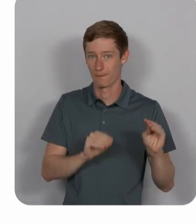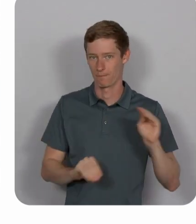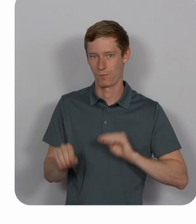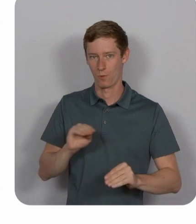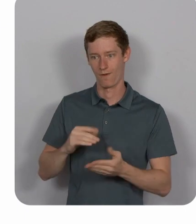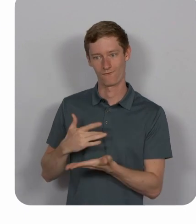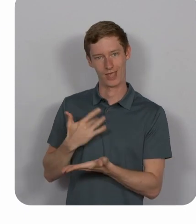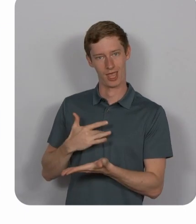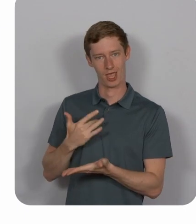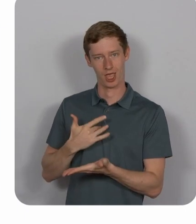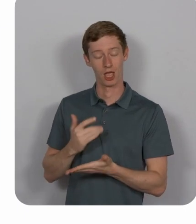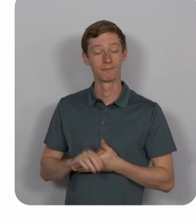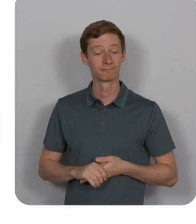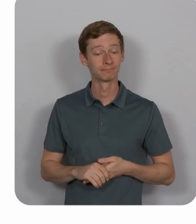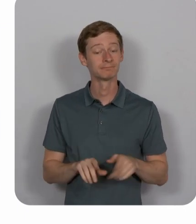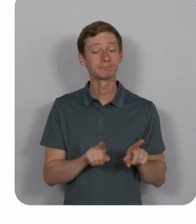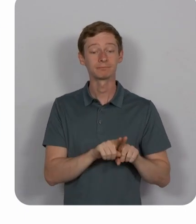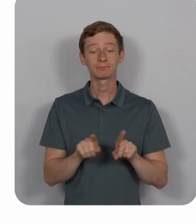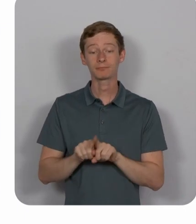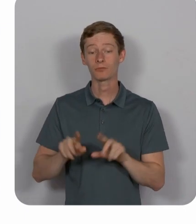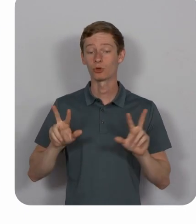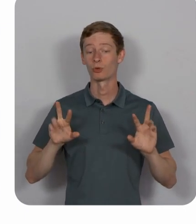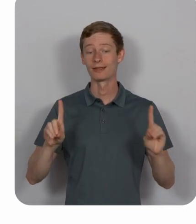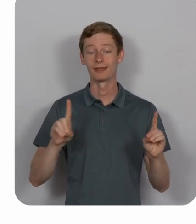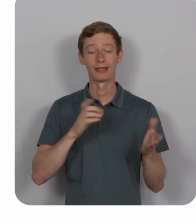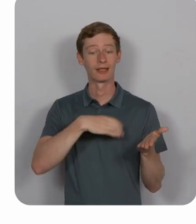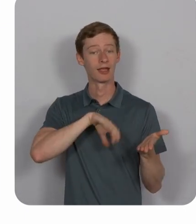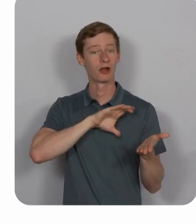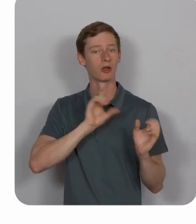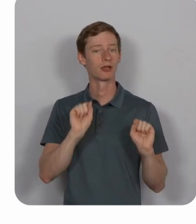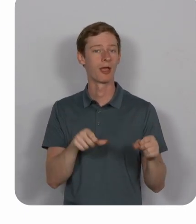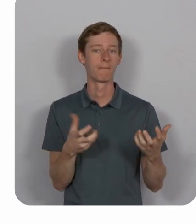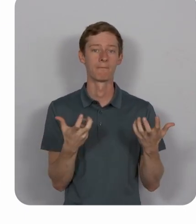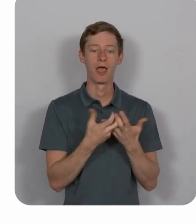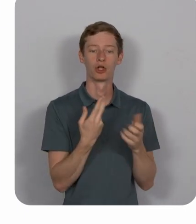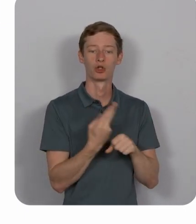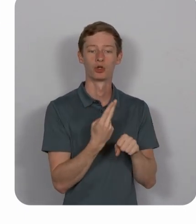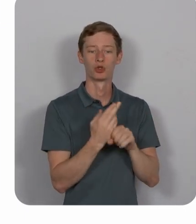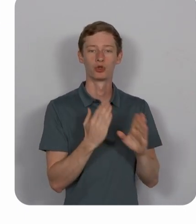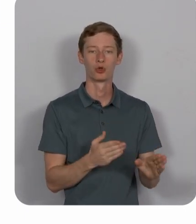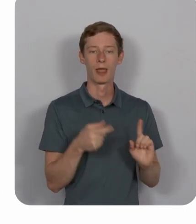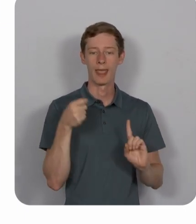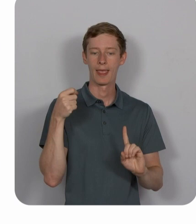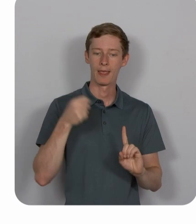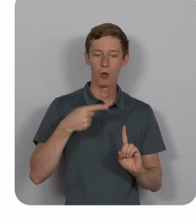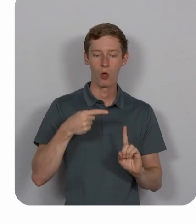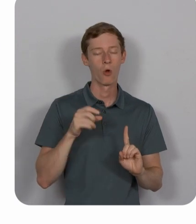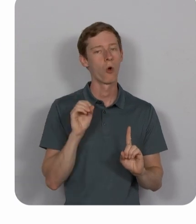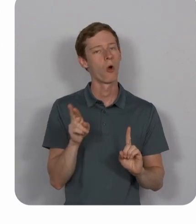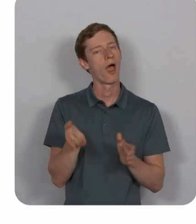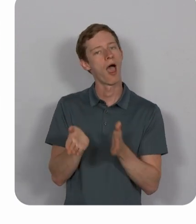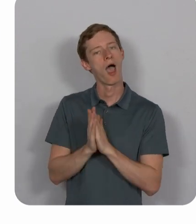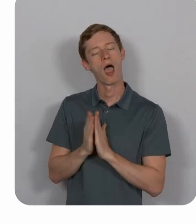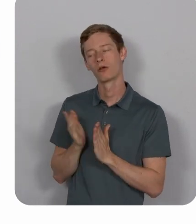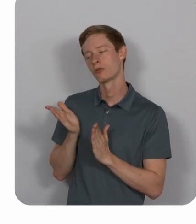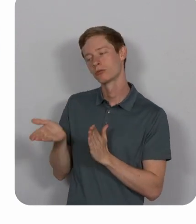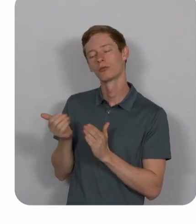We can also align a 3D character to user input or make Lizzy follow another object in the scene, like in this case.